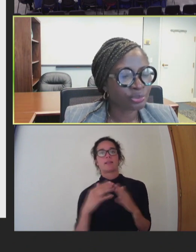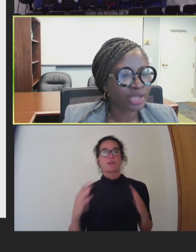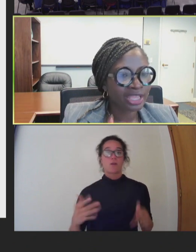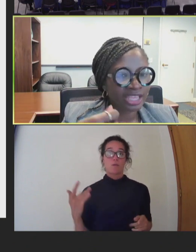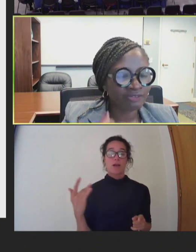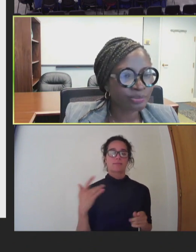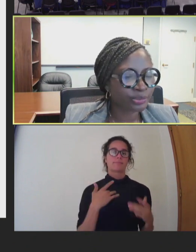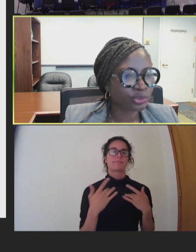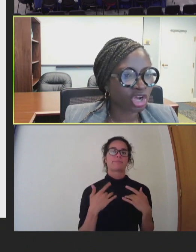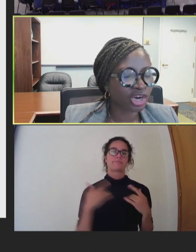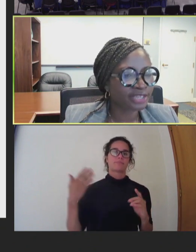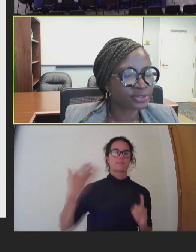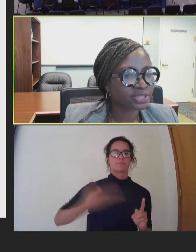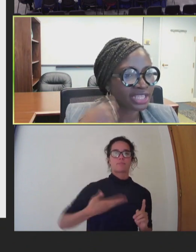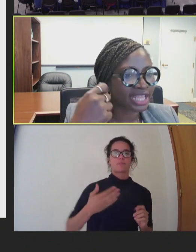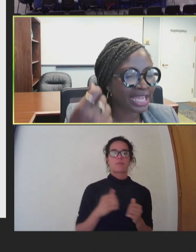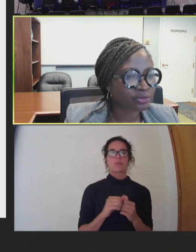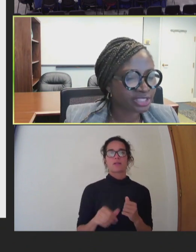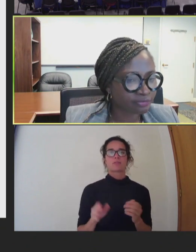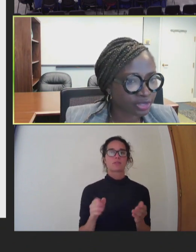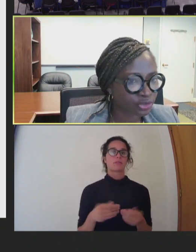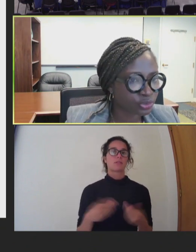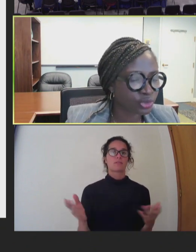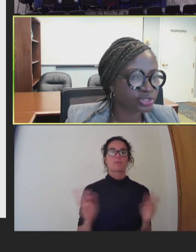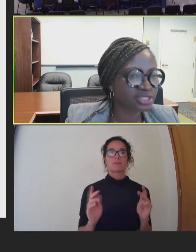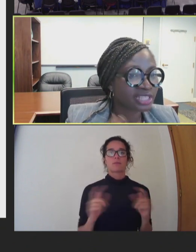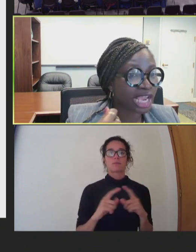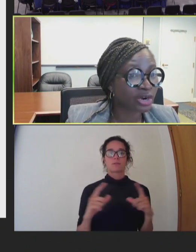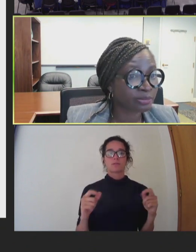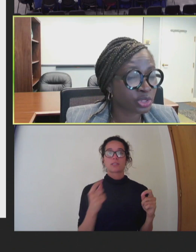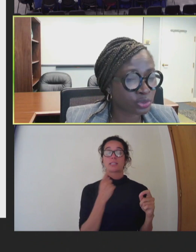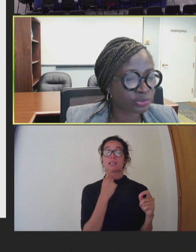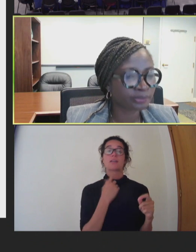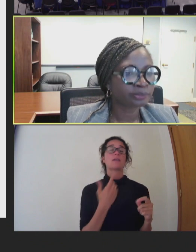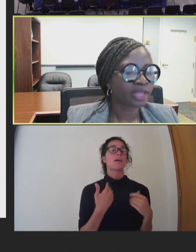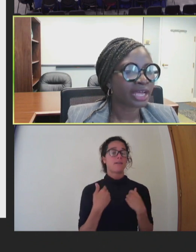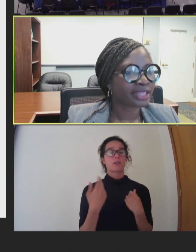So, giving people cards to say they had received their two doses. They are immune.